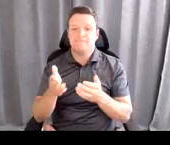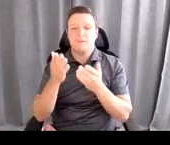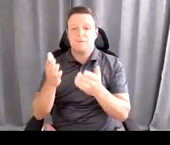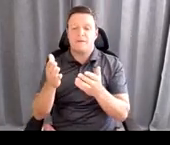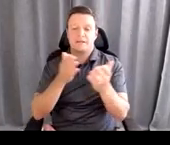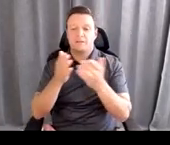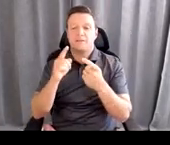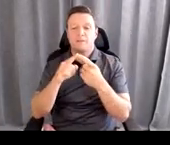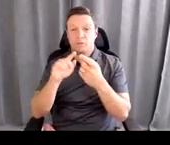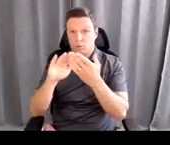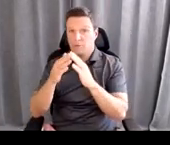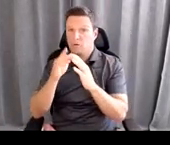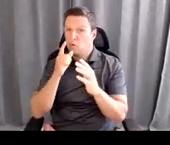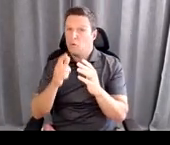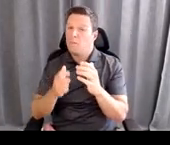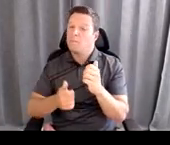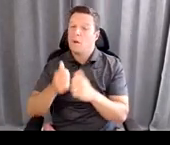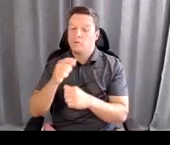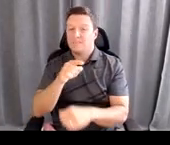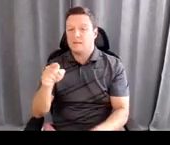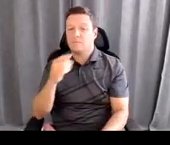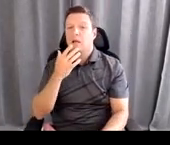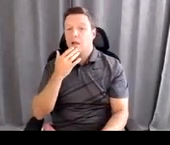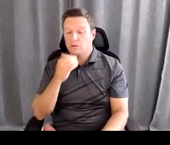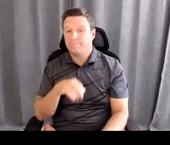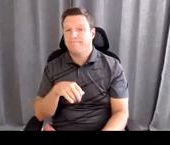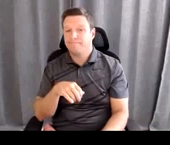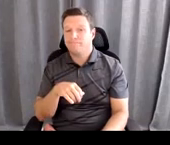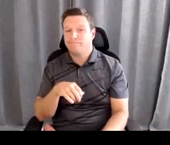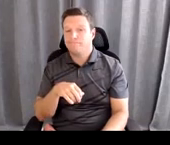that just reinforces the structural and institutional inequity. Right.